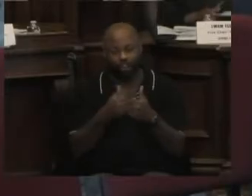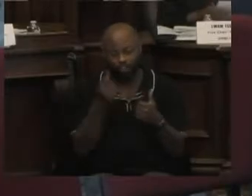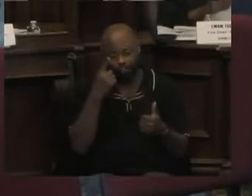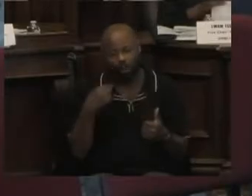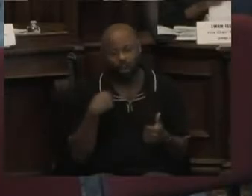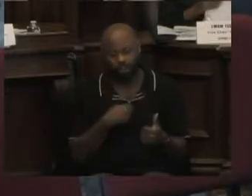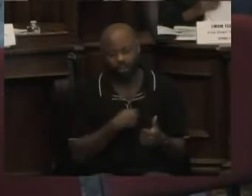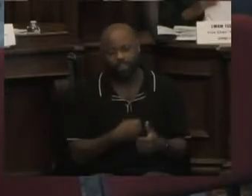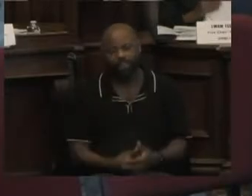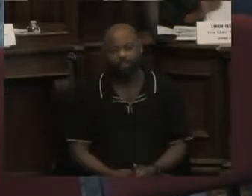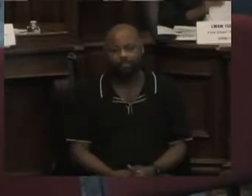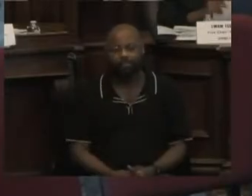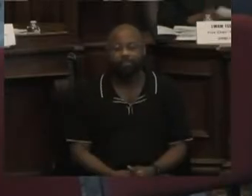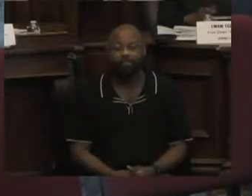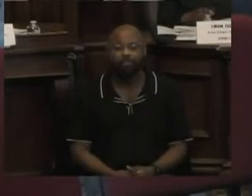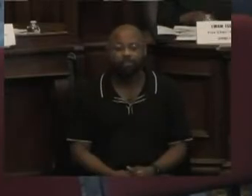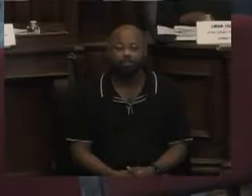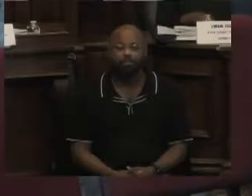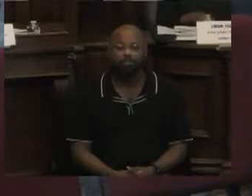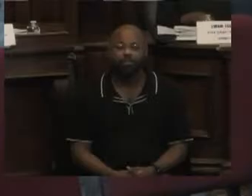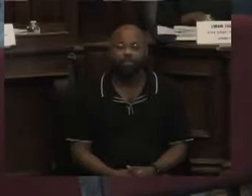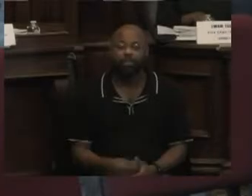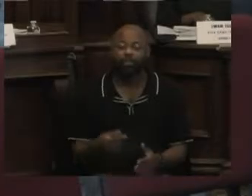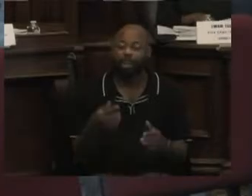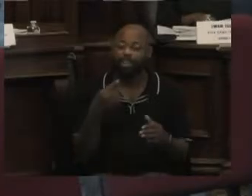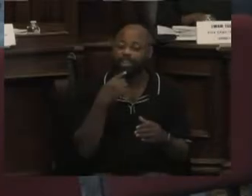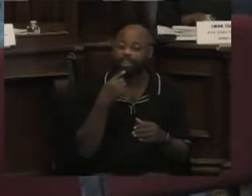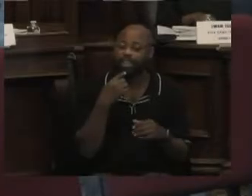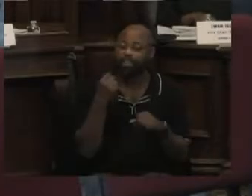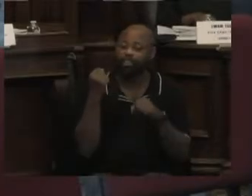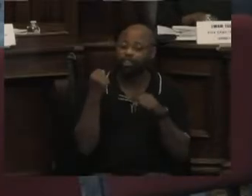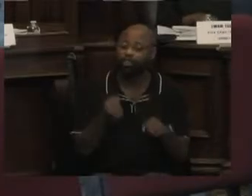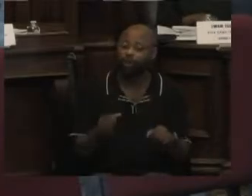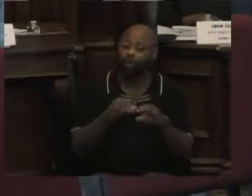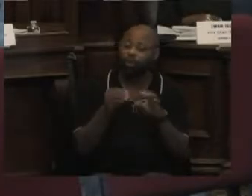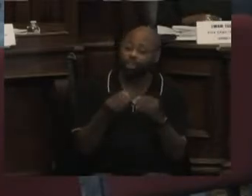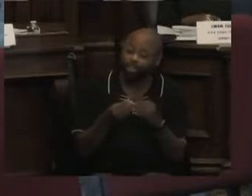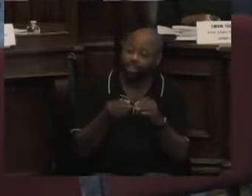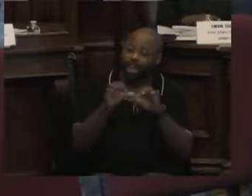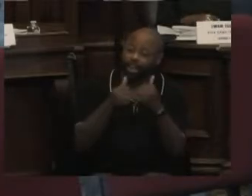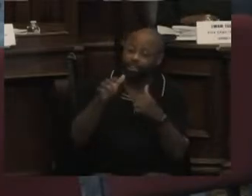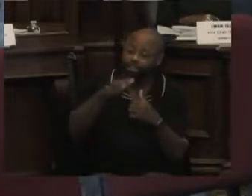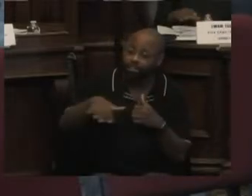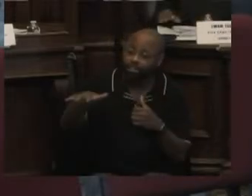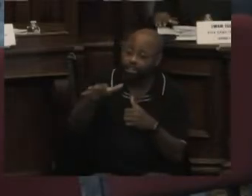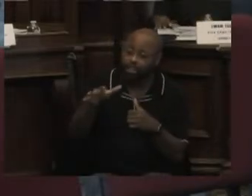are operating in right now. That has made it very